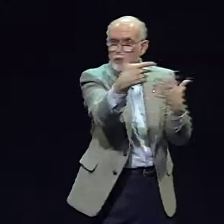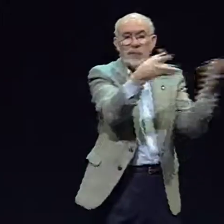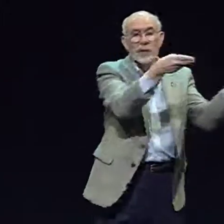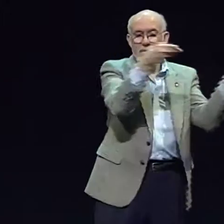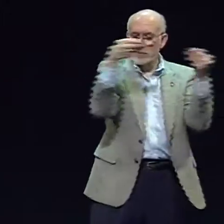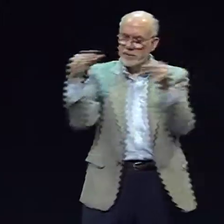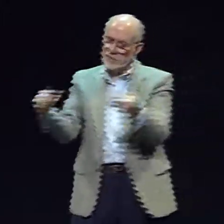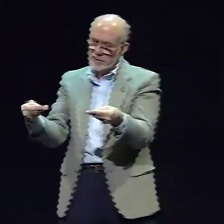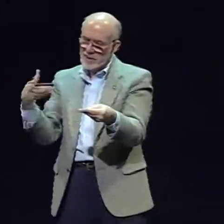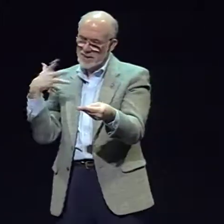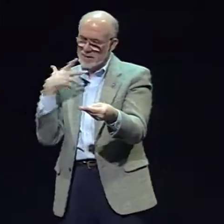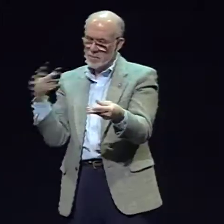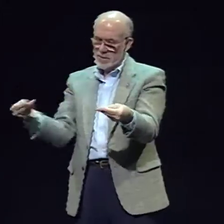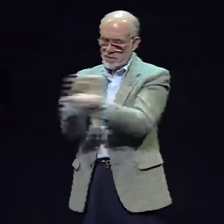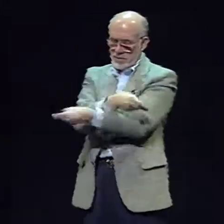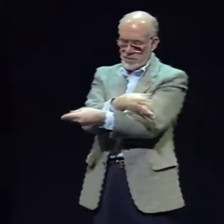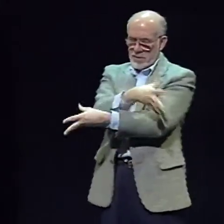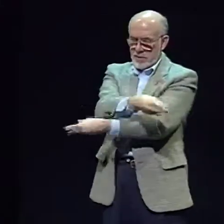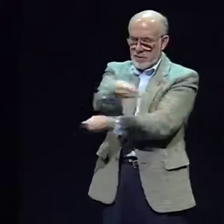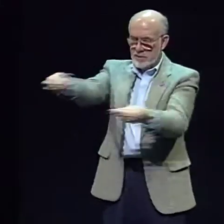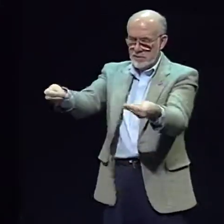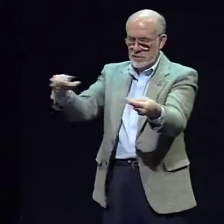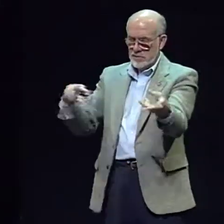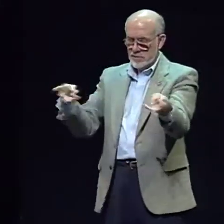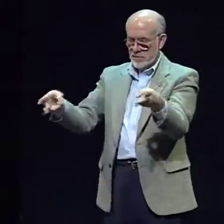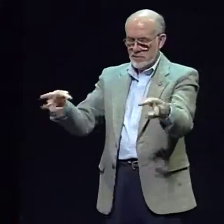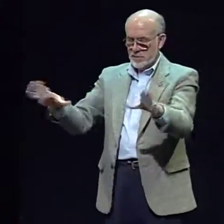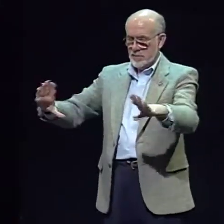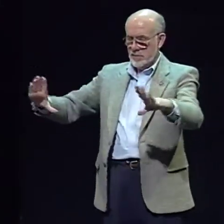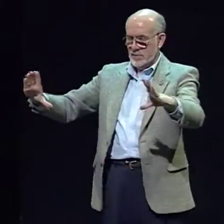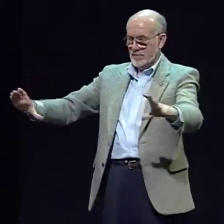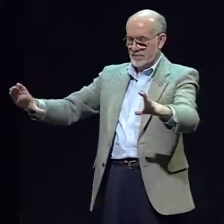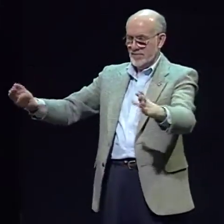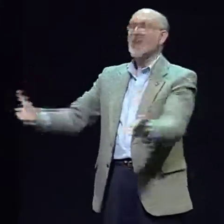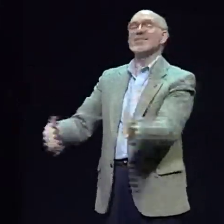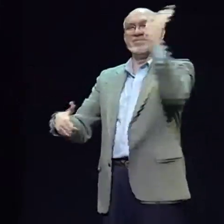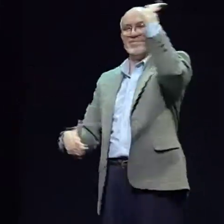THAT DOESN'T NECESSARILY FOLLOW A LOGICAL SEQUENCE.